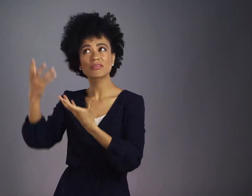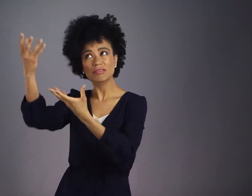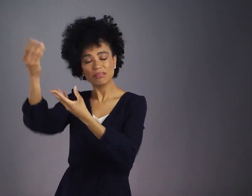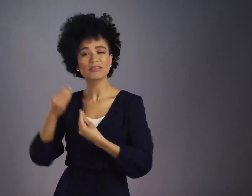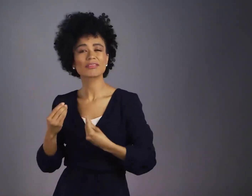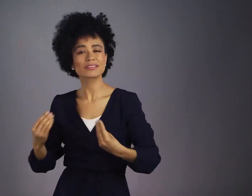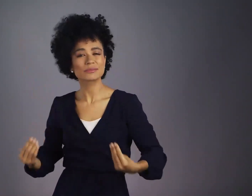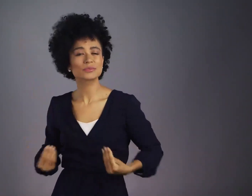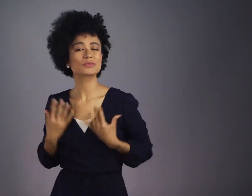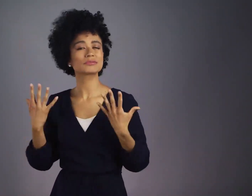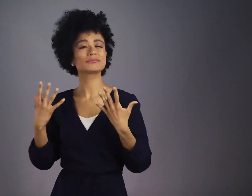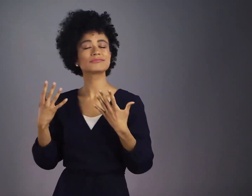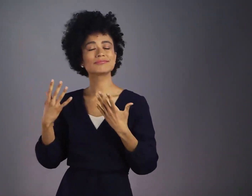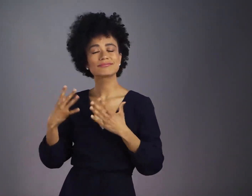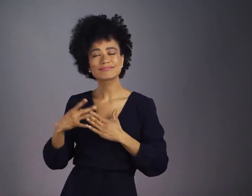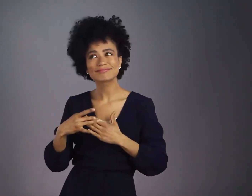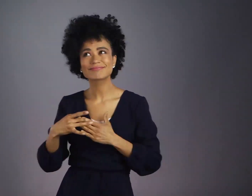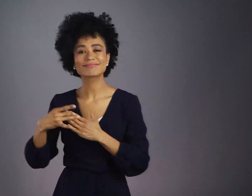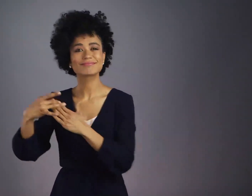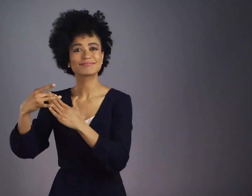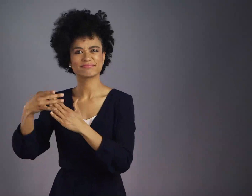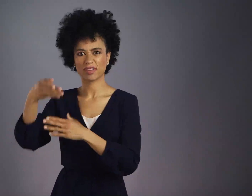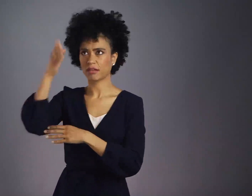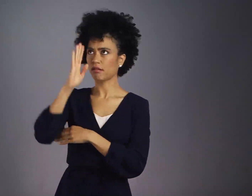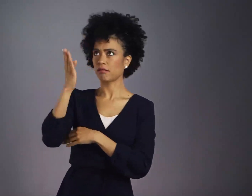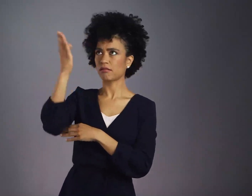from Him who has all knowledge and power.